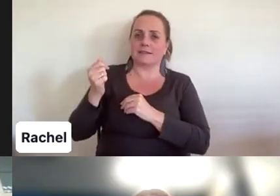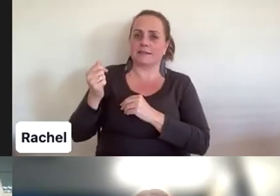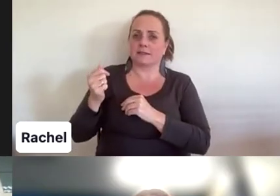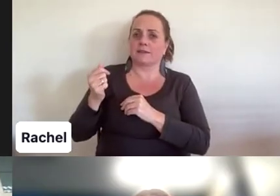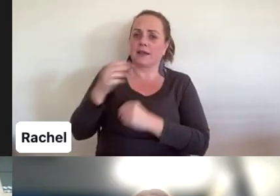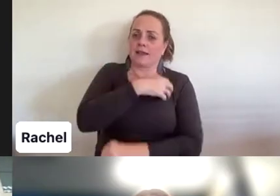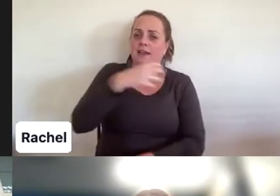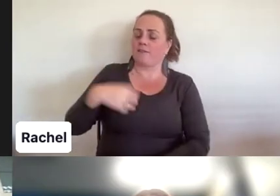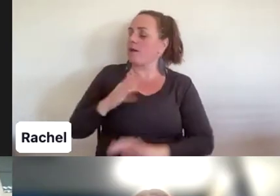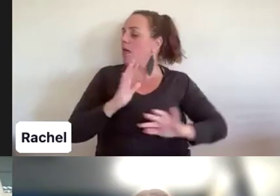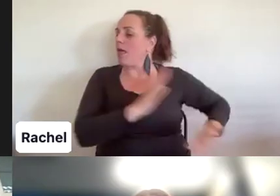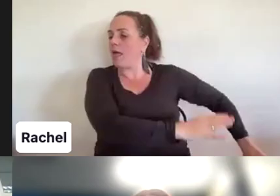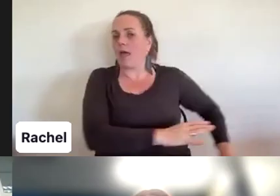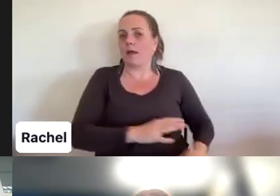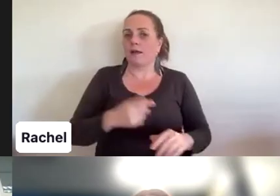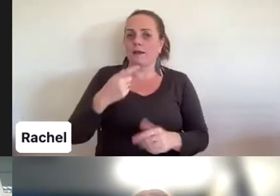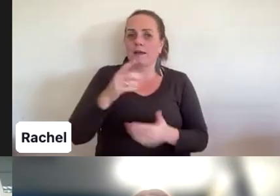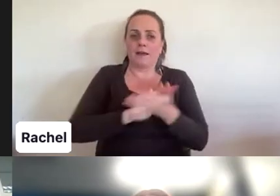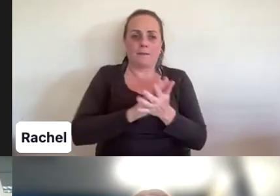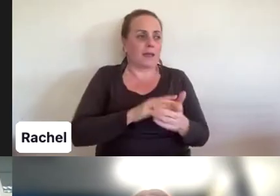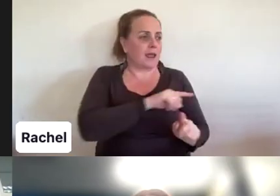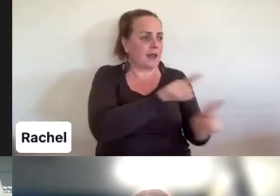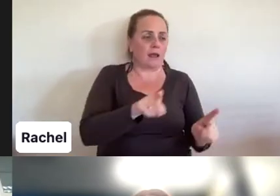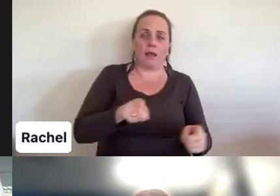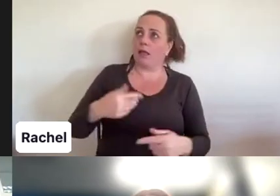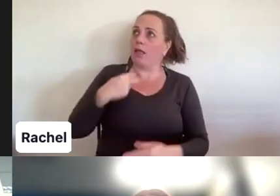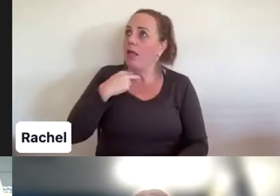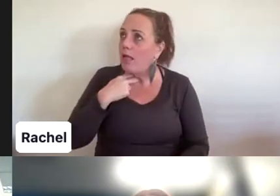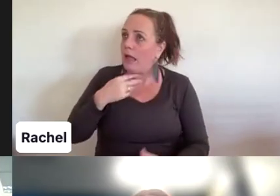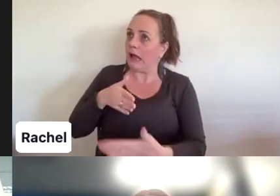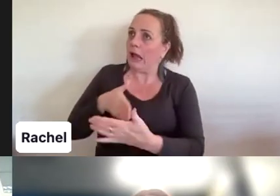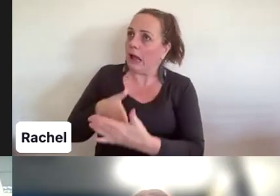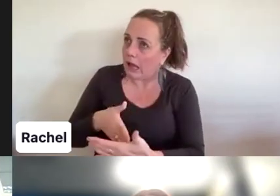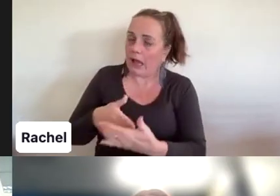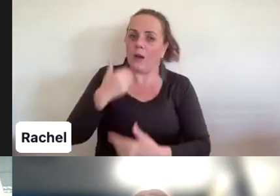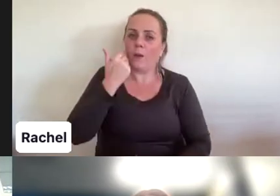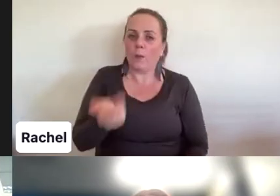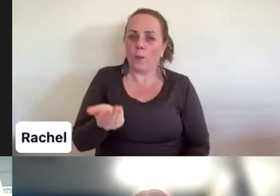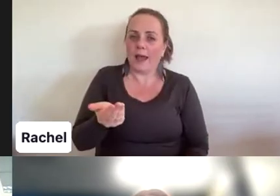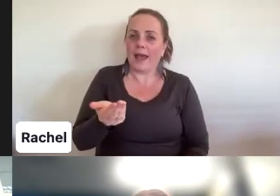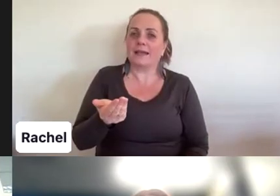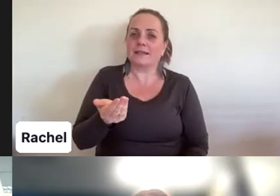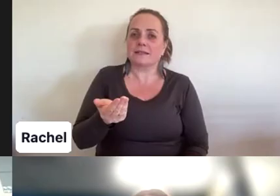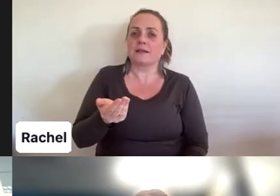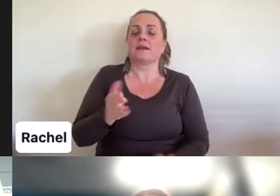a short timeframe for deliverables. Which means we continually turn to what is already the norm,